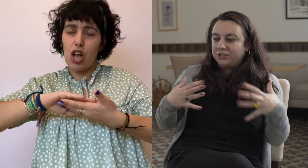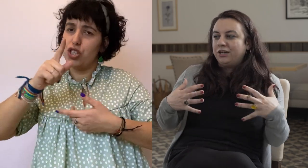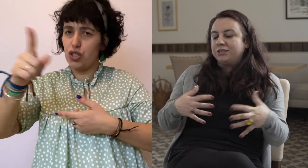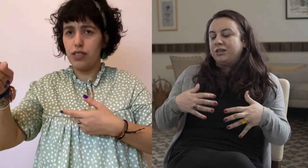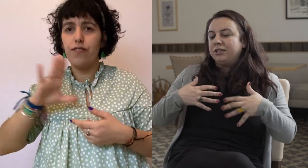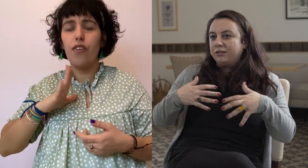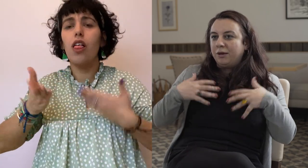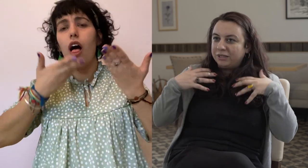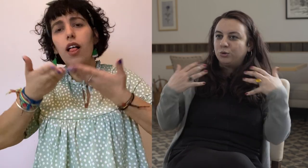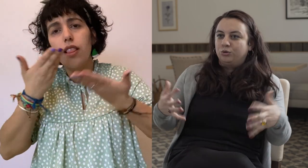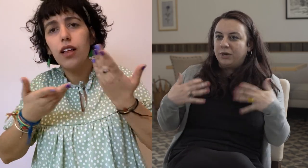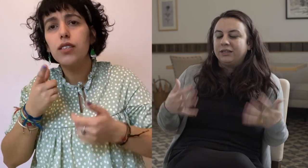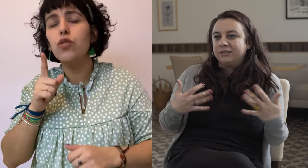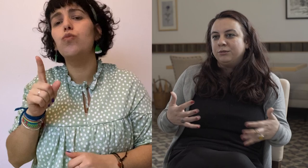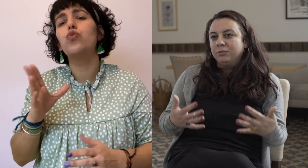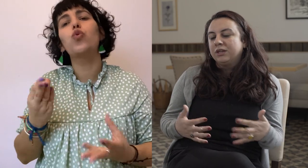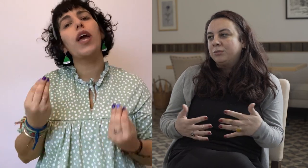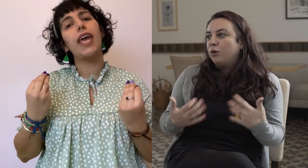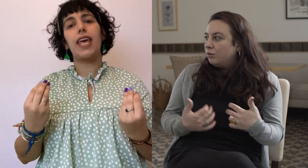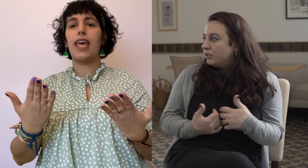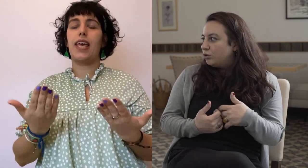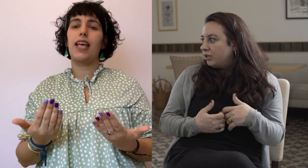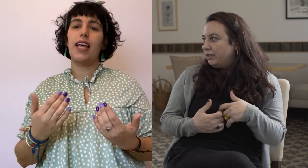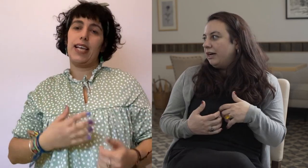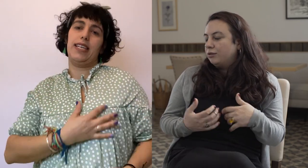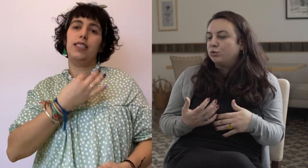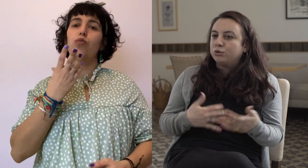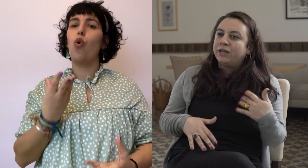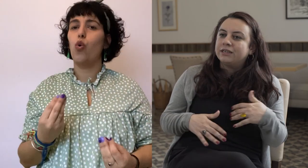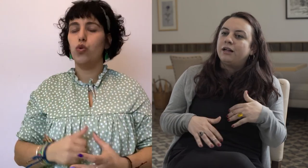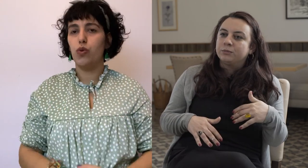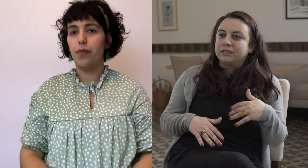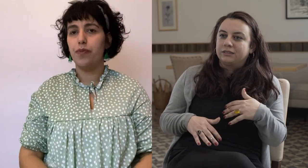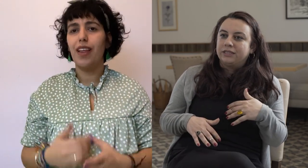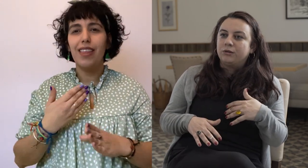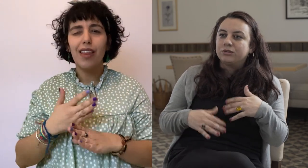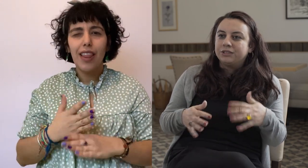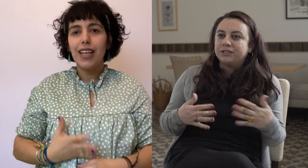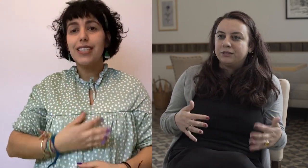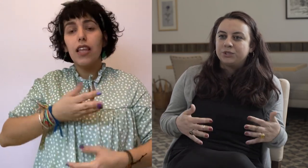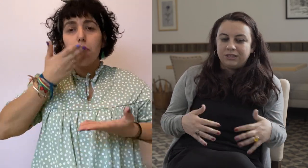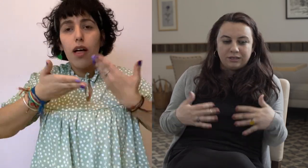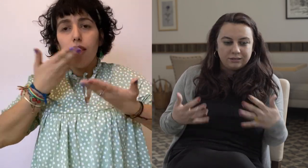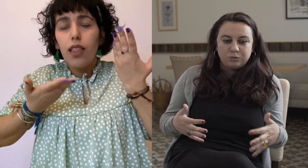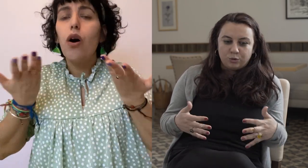I tell my friends immediately, I explained it, and it was very good for me. I didn't keep the feeling.